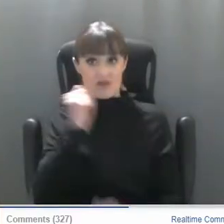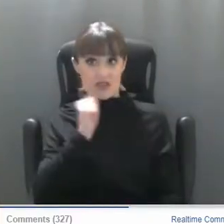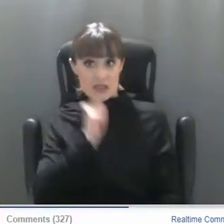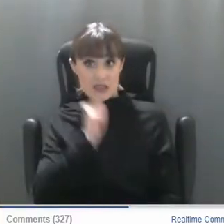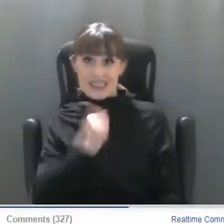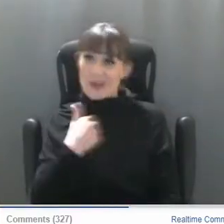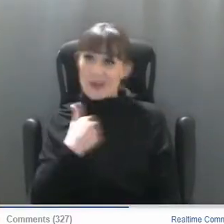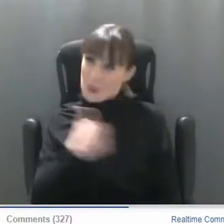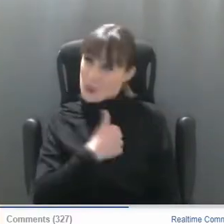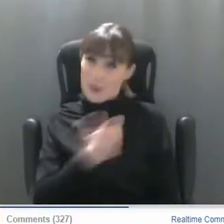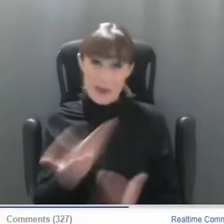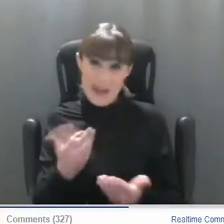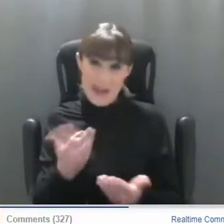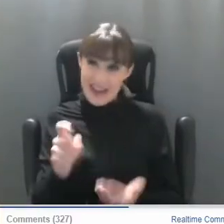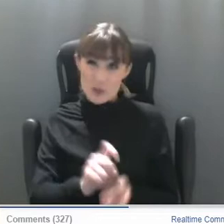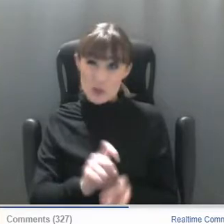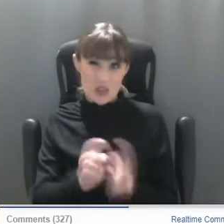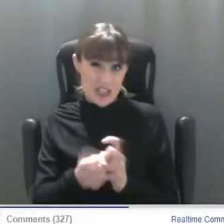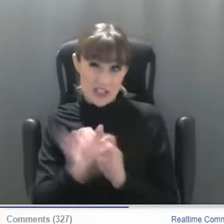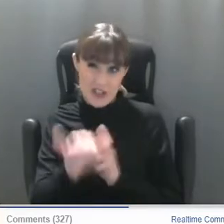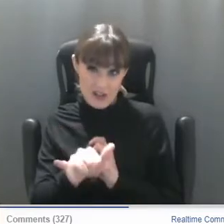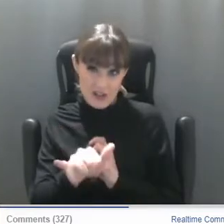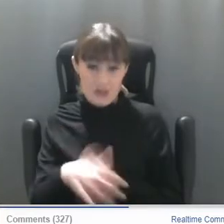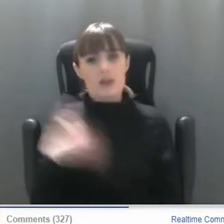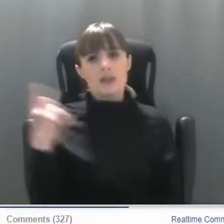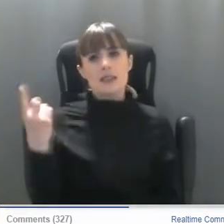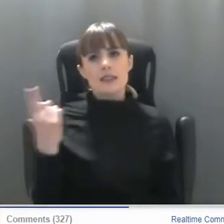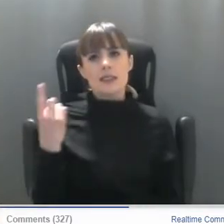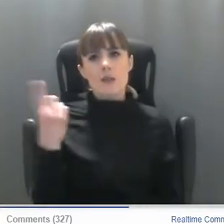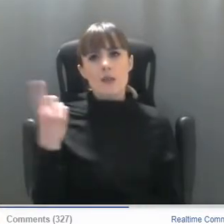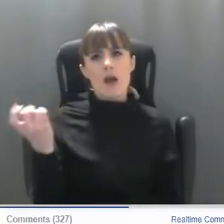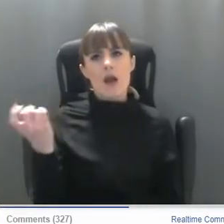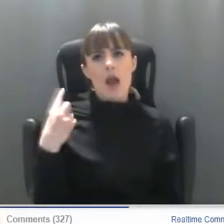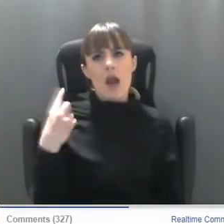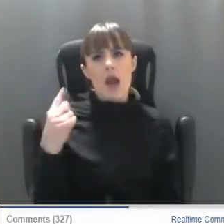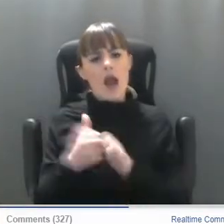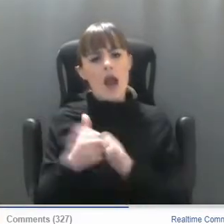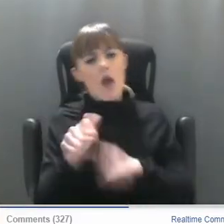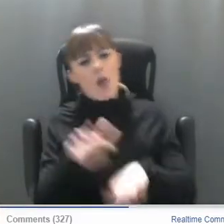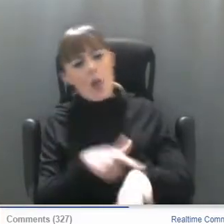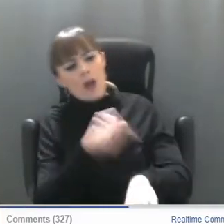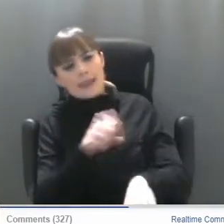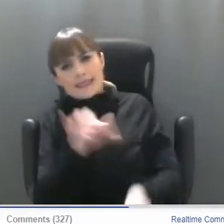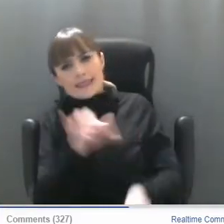you could be at the zoo. We sort of estimated it off average visits to the zoo.